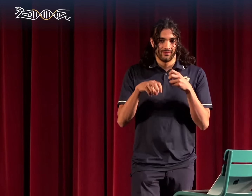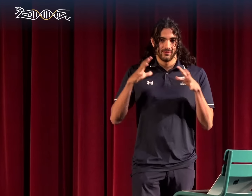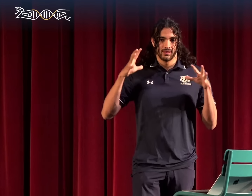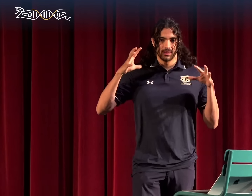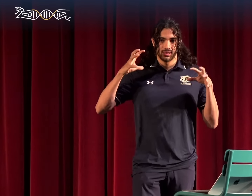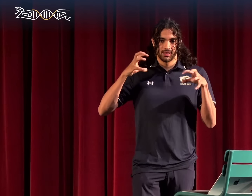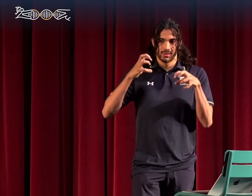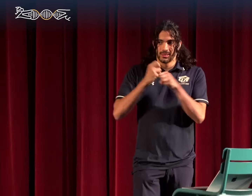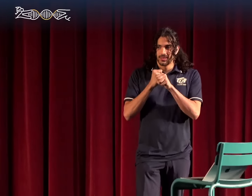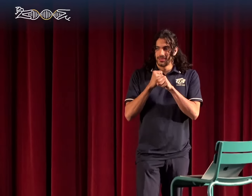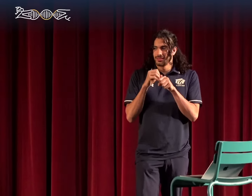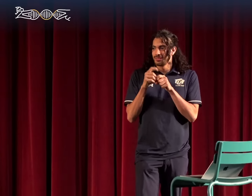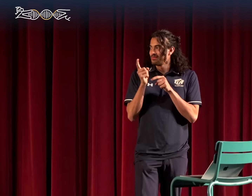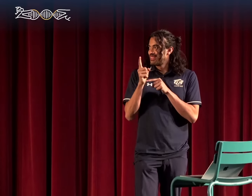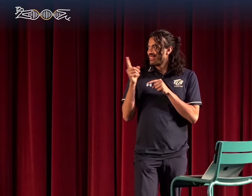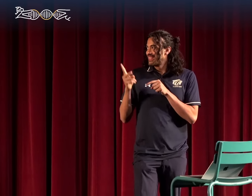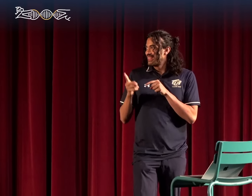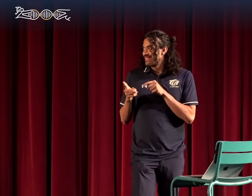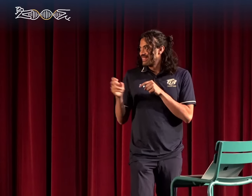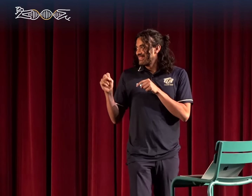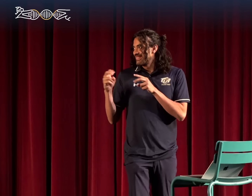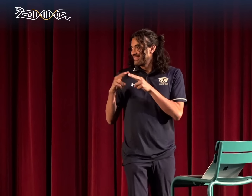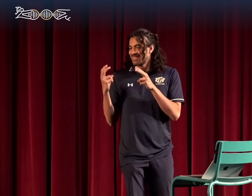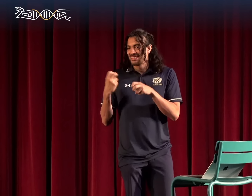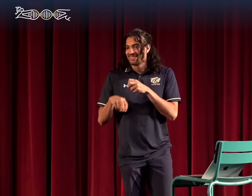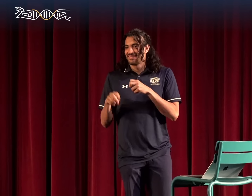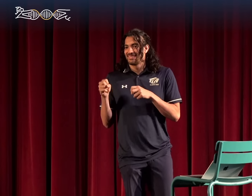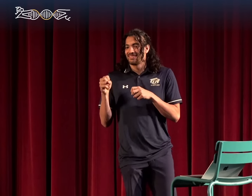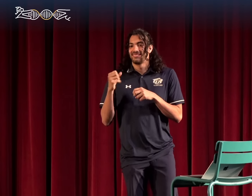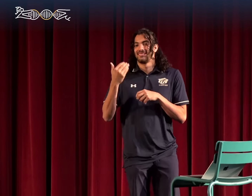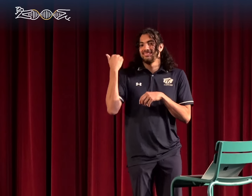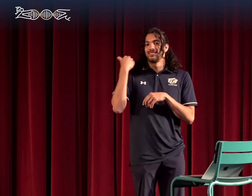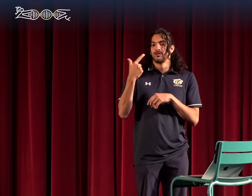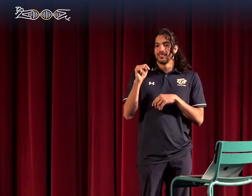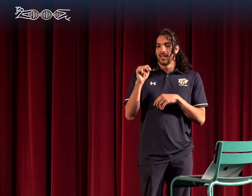longer speeches into this minute and a half format.